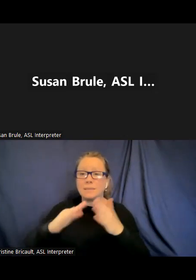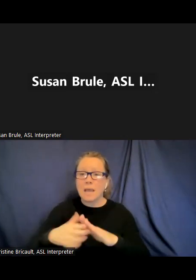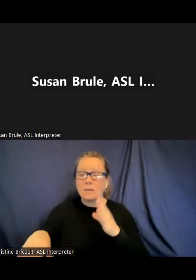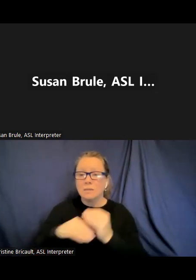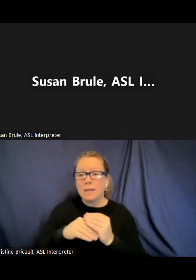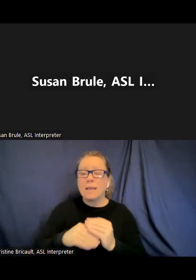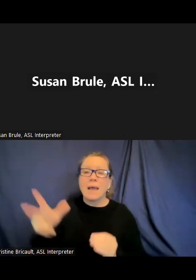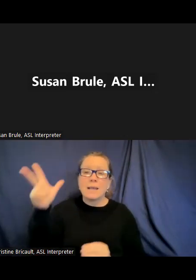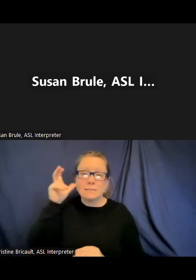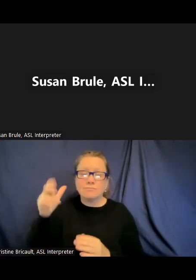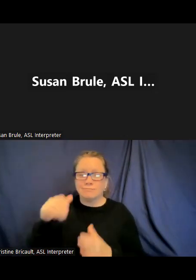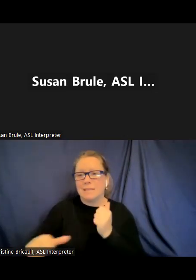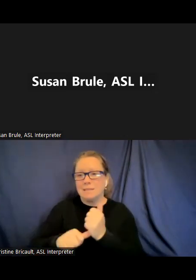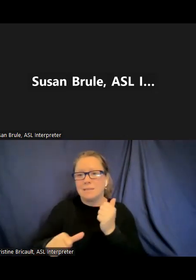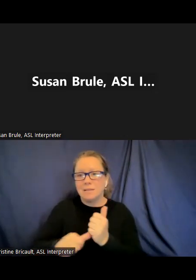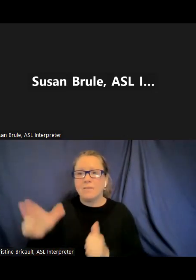rooms to improve communication access.